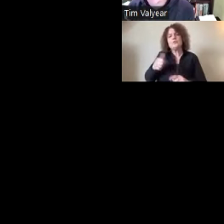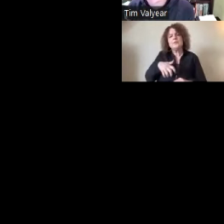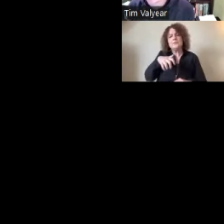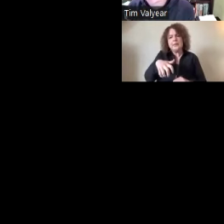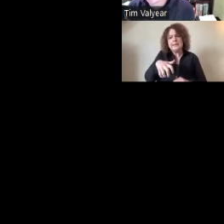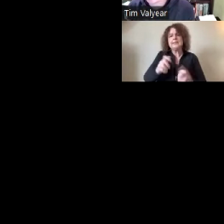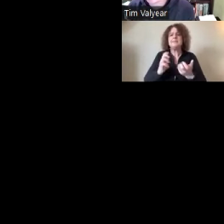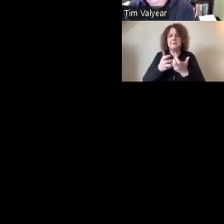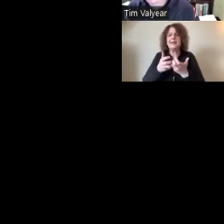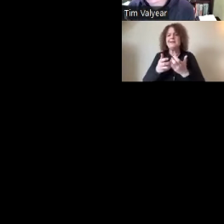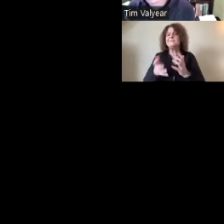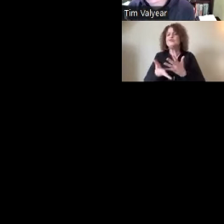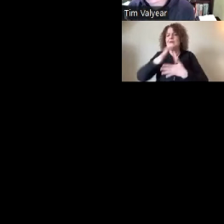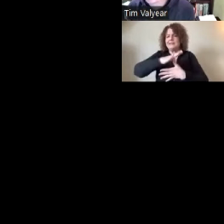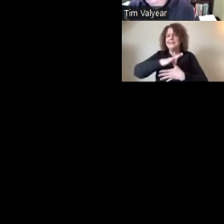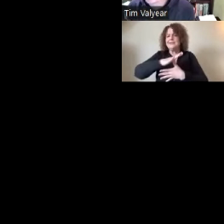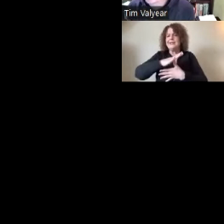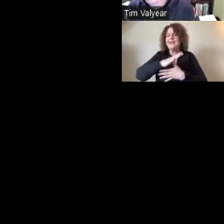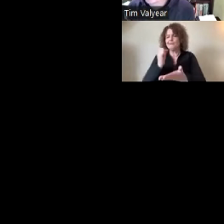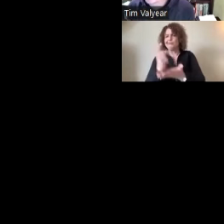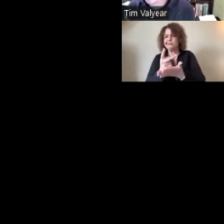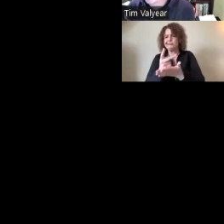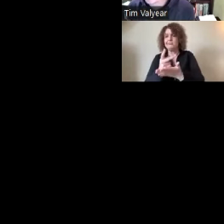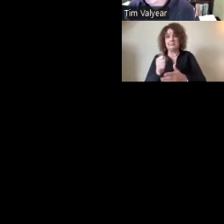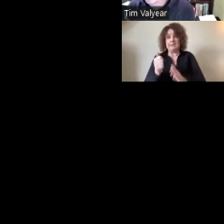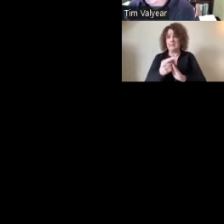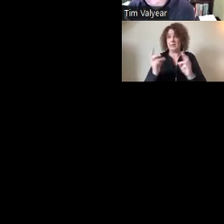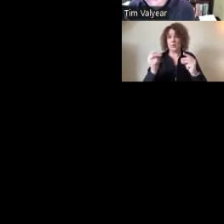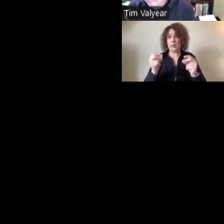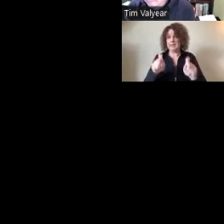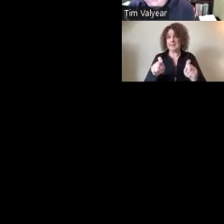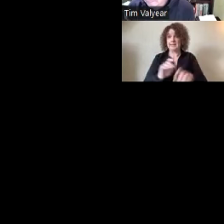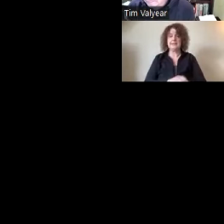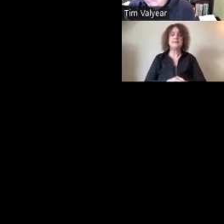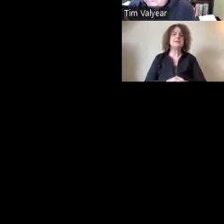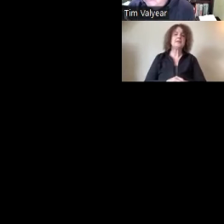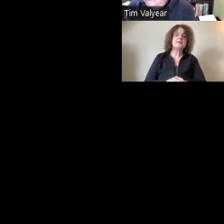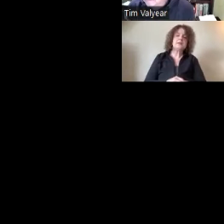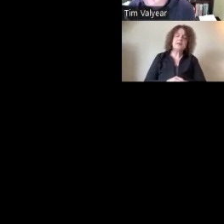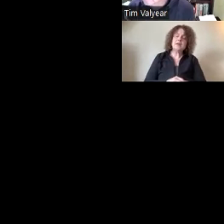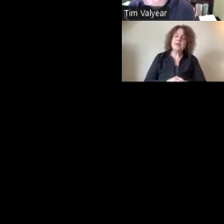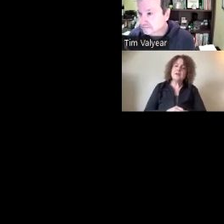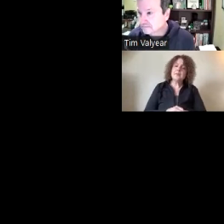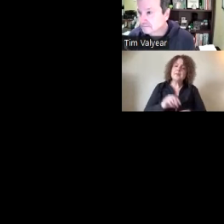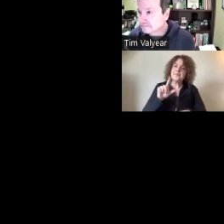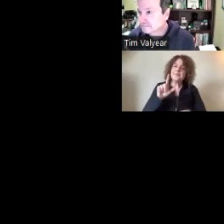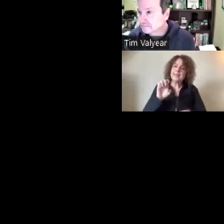by there. And she had hers done within ten minutes of her phone call. But she's pregnant . She met the criteria